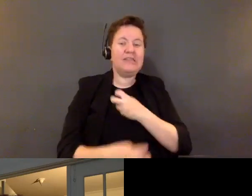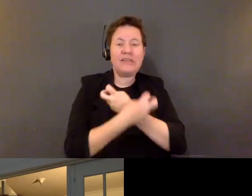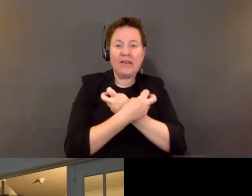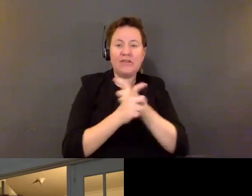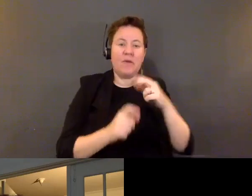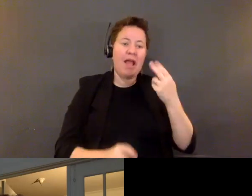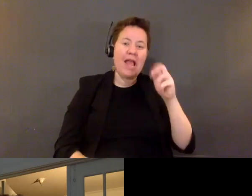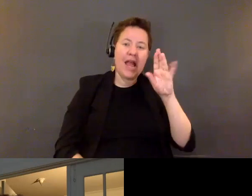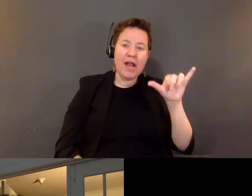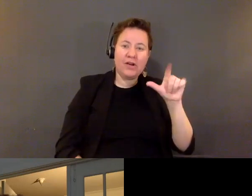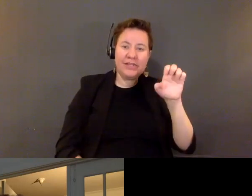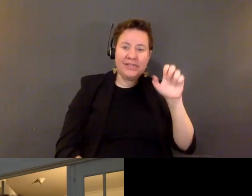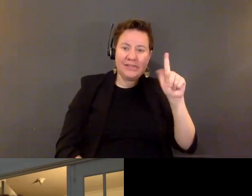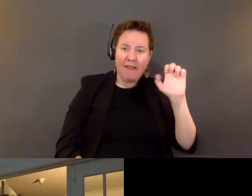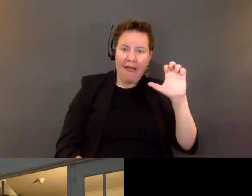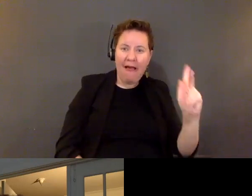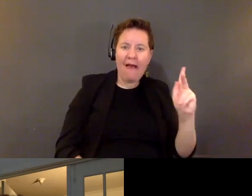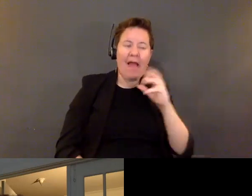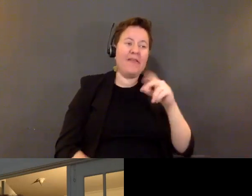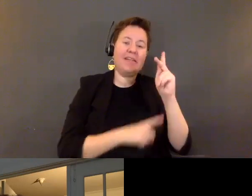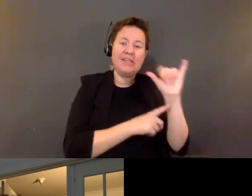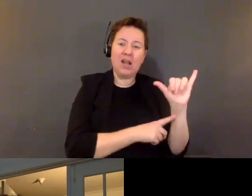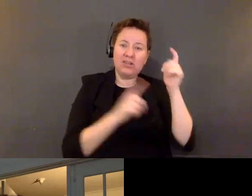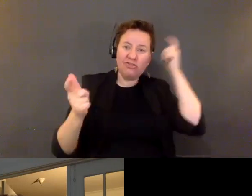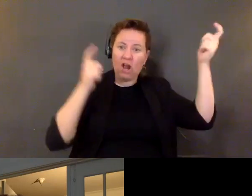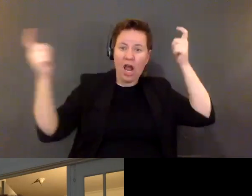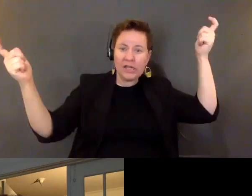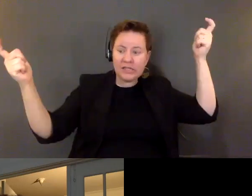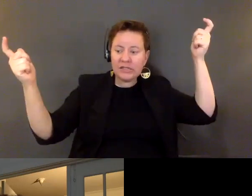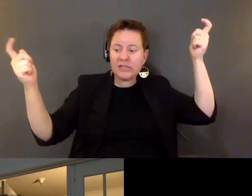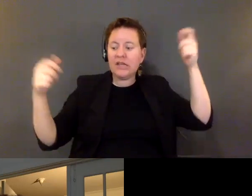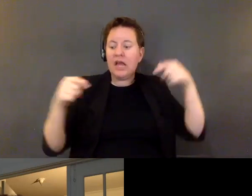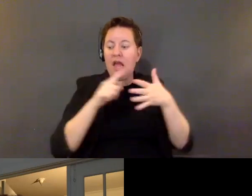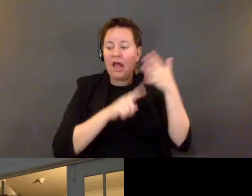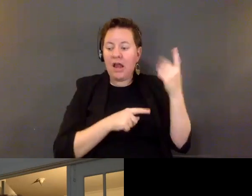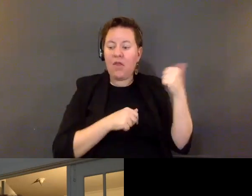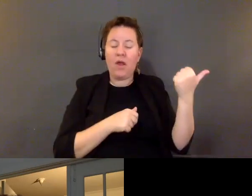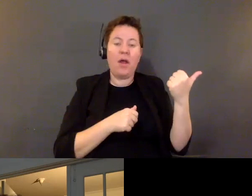kentucky giant and the mega colon a body part that seemed to have escaped from the marianas trench